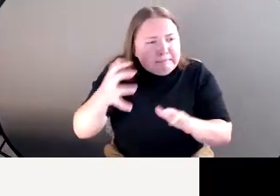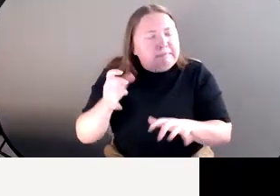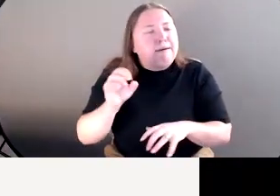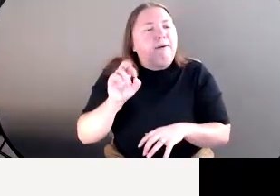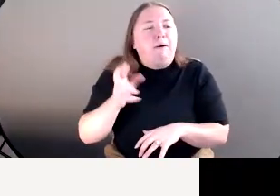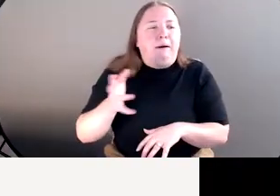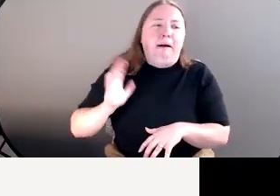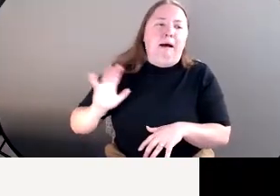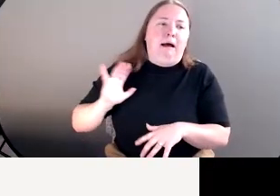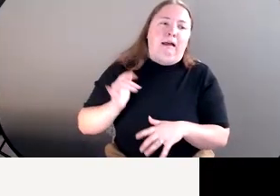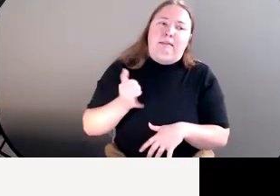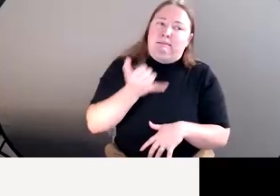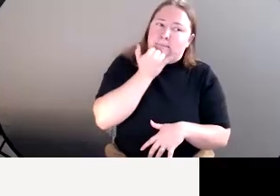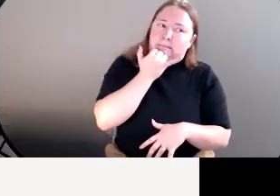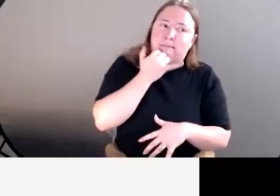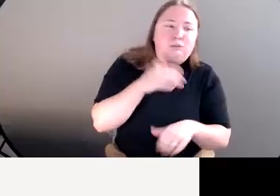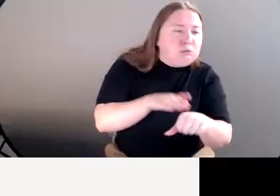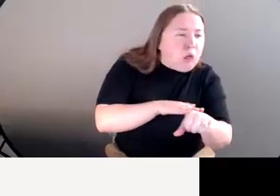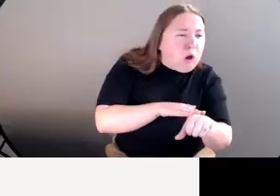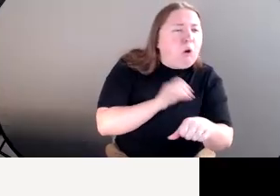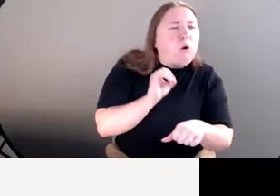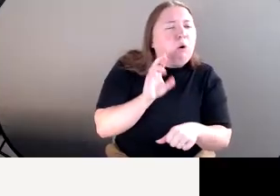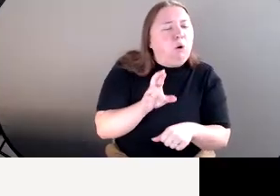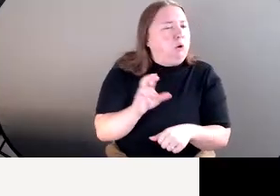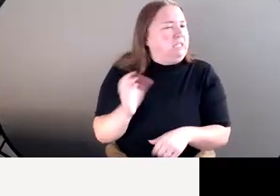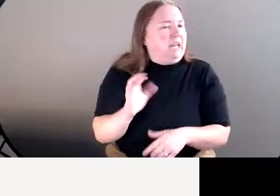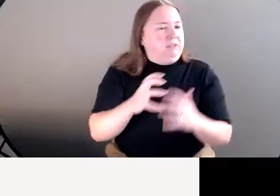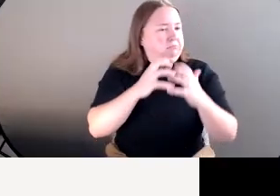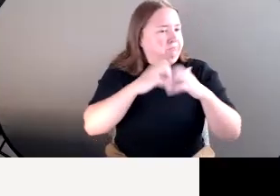where there was slowness or, where Canvas was down or anything like that.